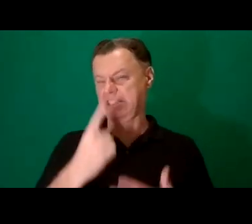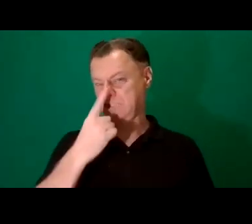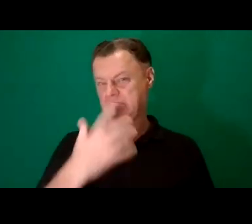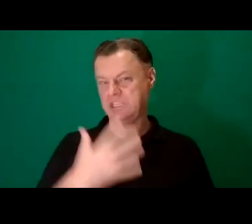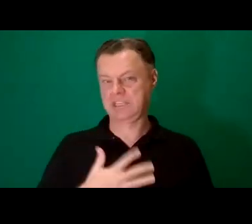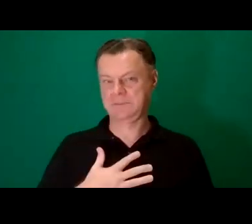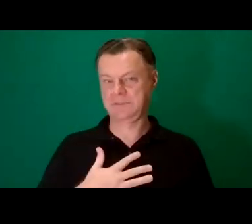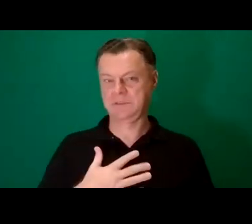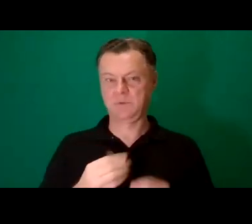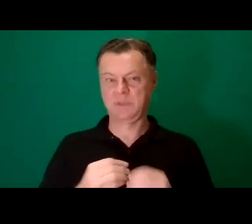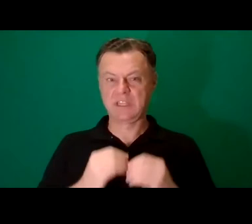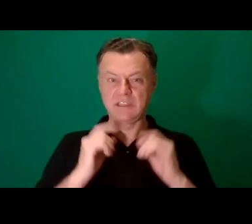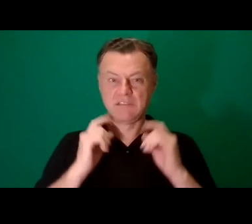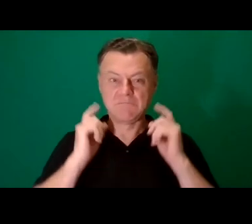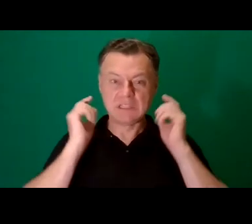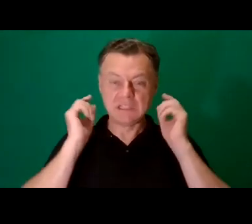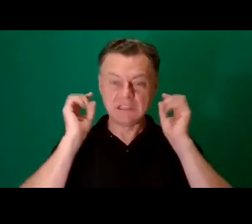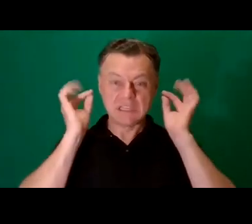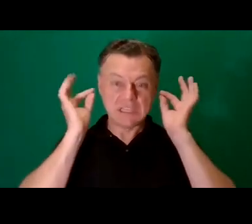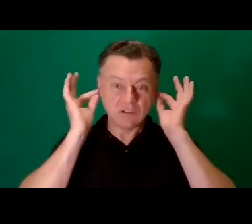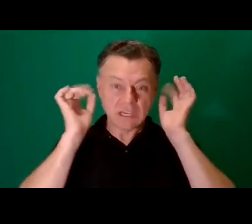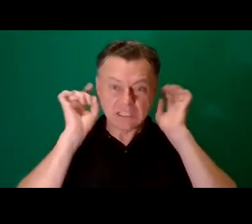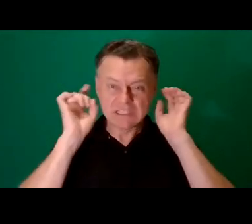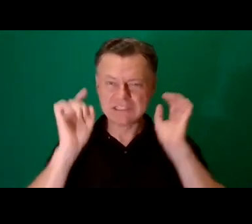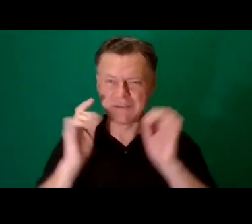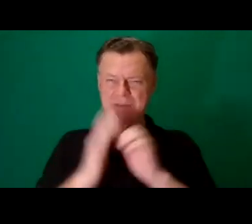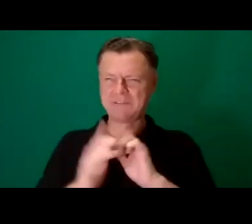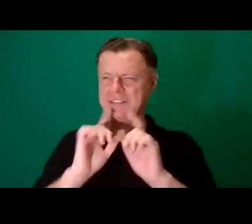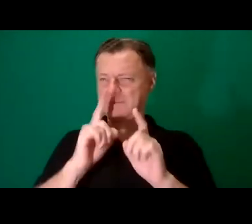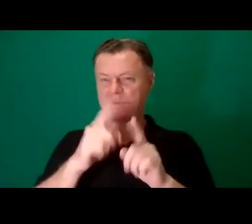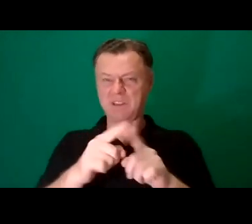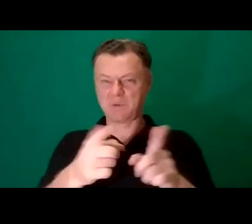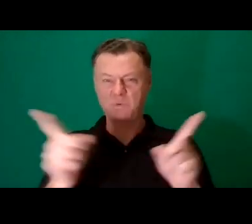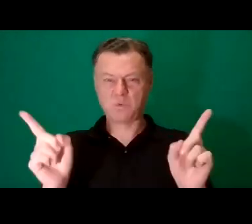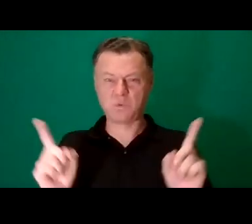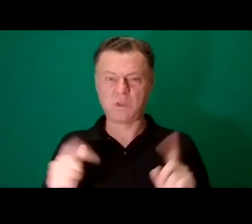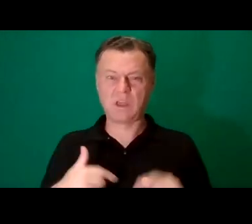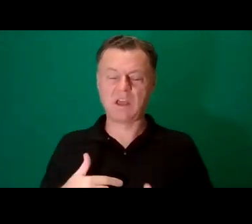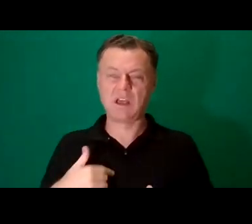I wouldn't tell people about them. Much like we've heard tonight, I thought that people